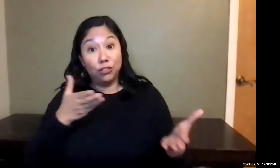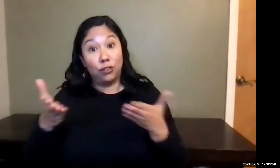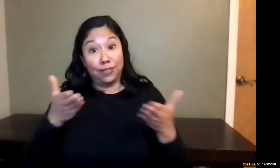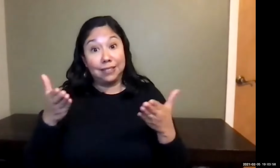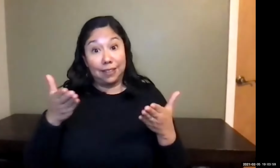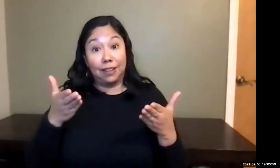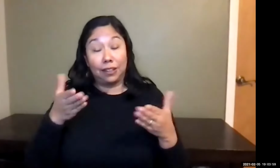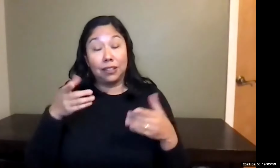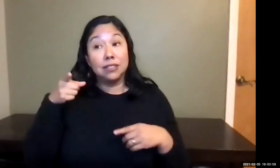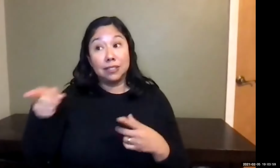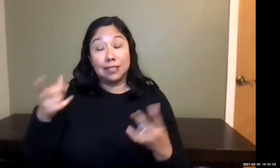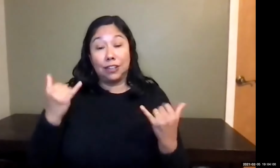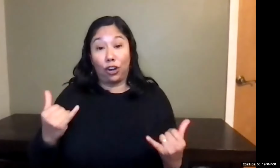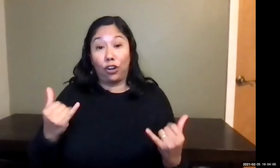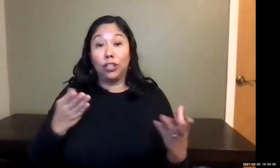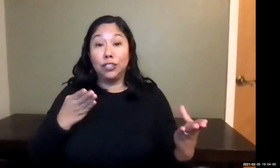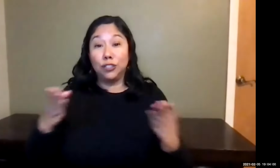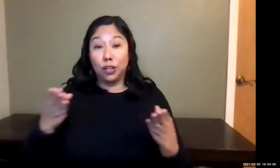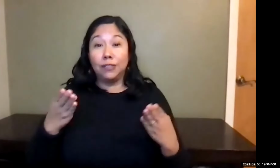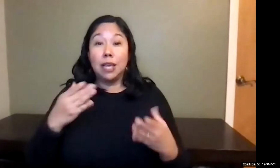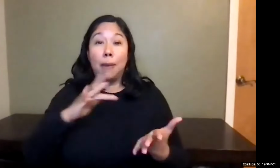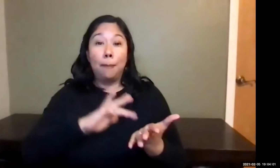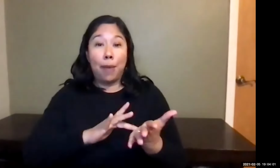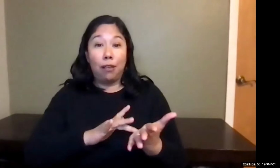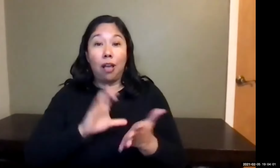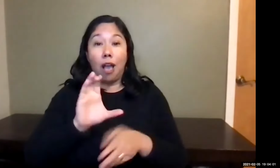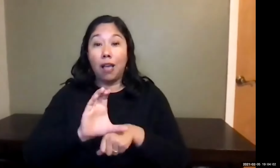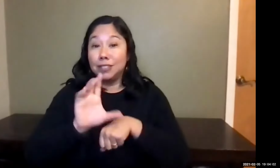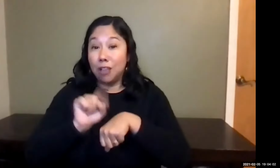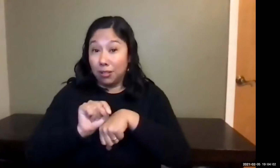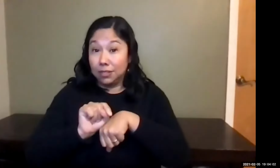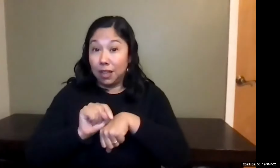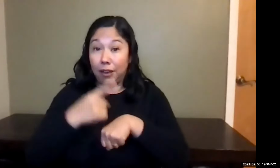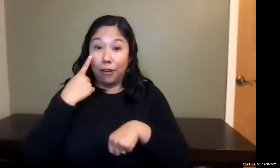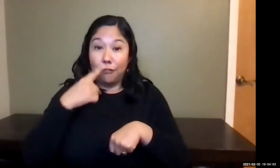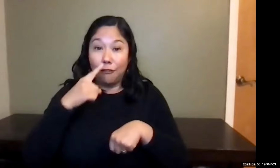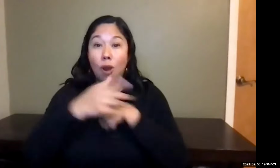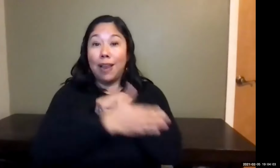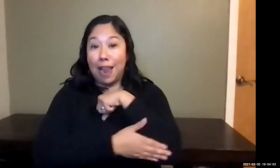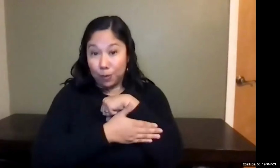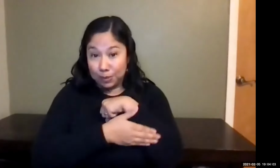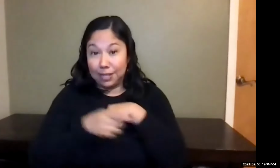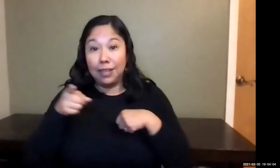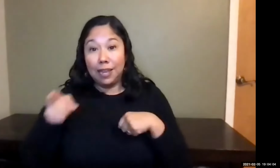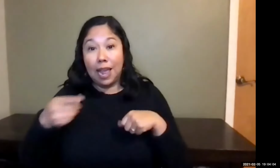He currently serves as a medical consultant for the county, and he has a strong interest